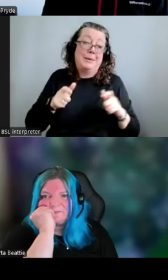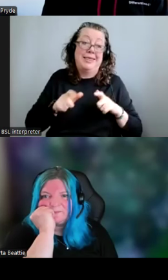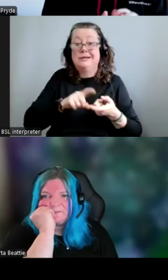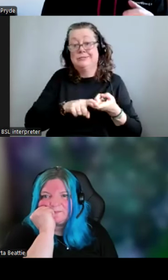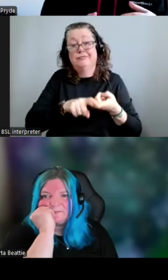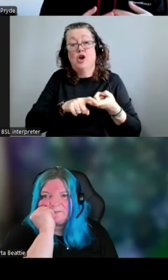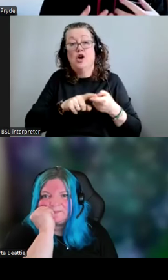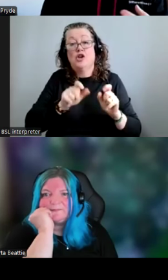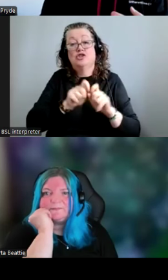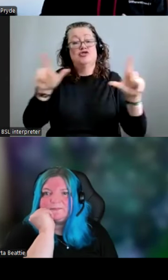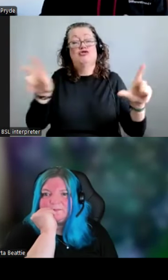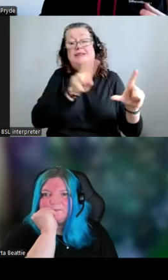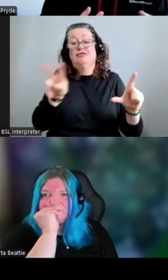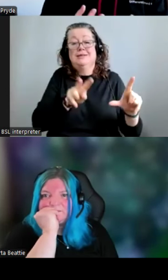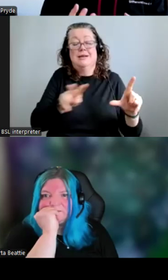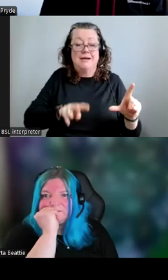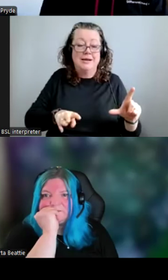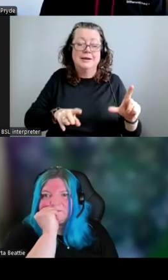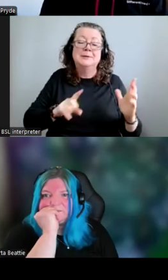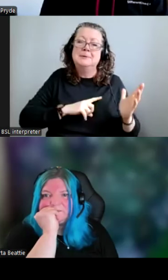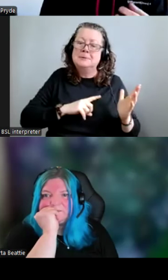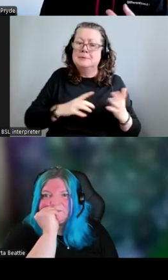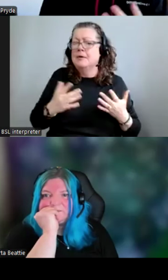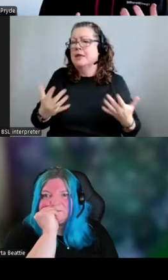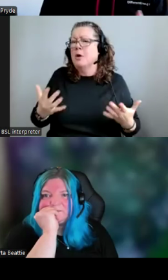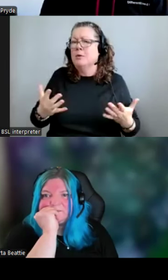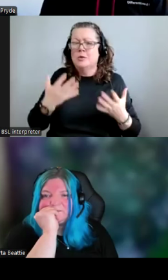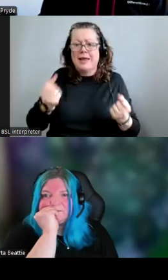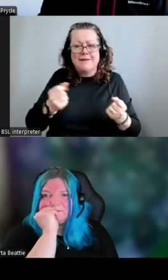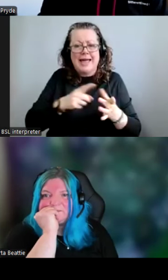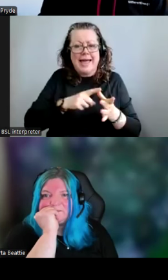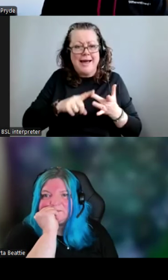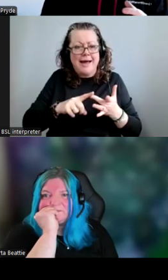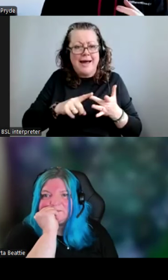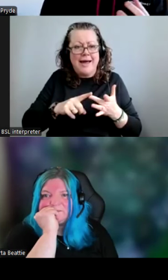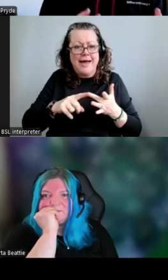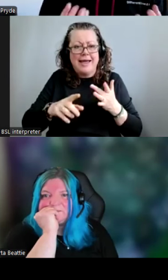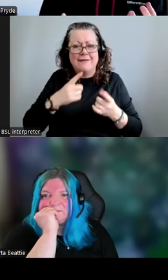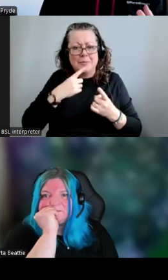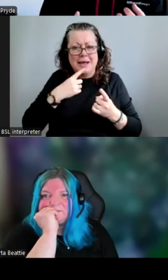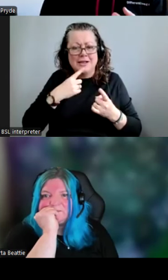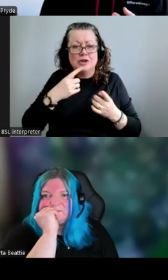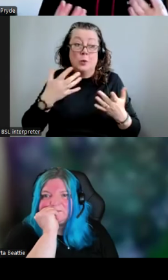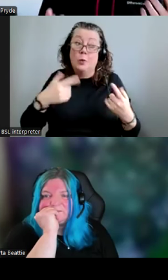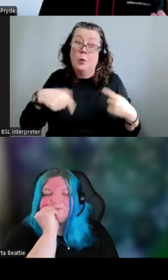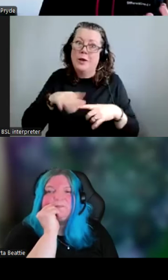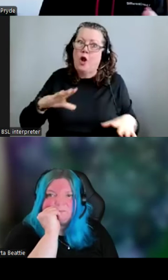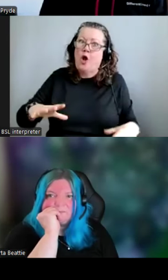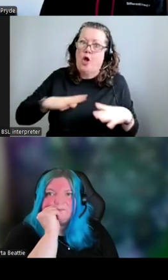Because when you look at AI information which is being provided, we are already having to optimize our pages for the AI to get the information that it needs to read back.